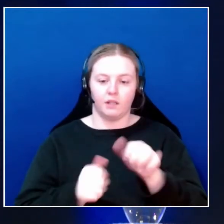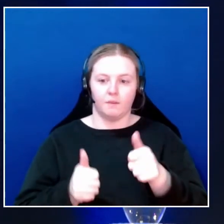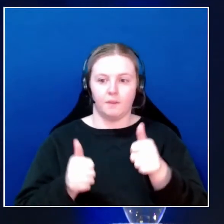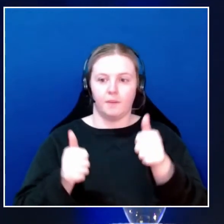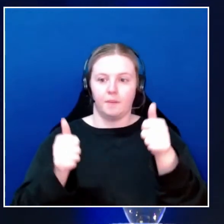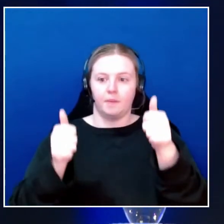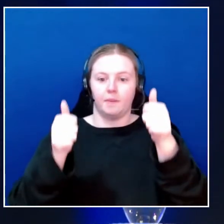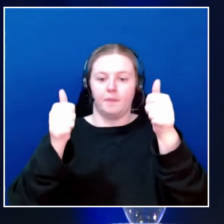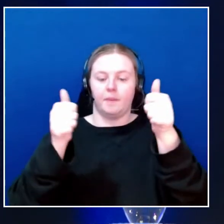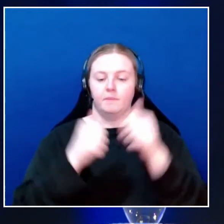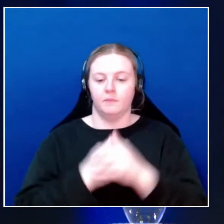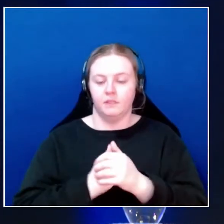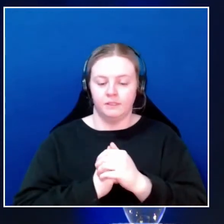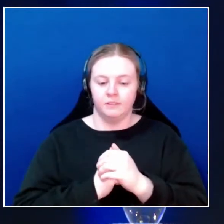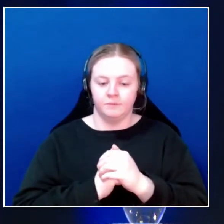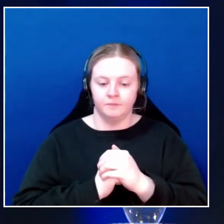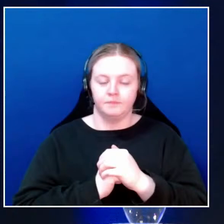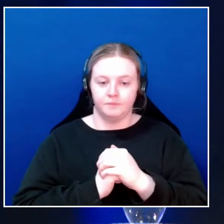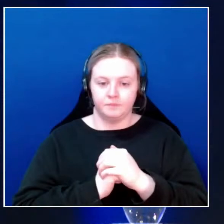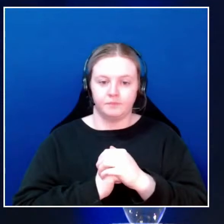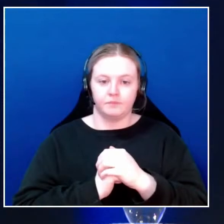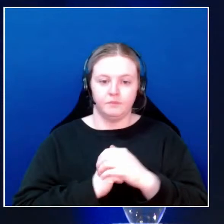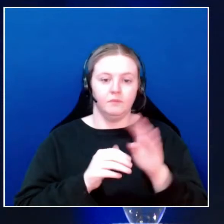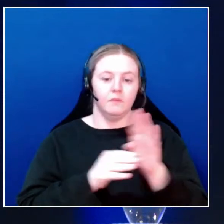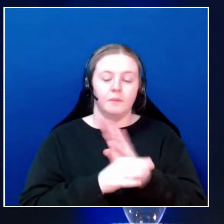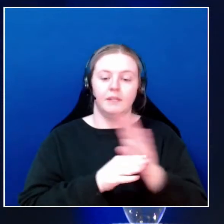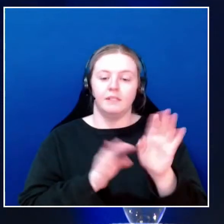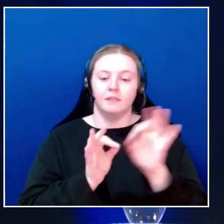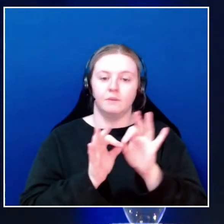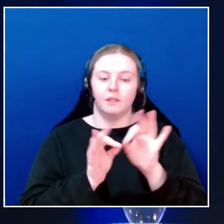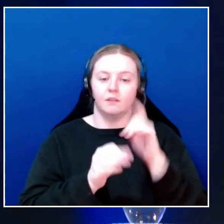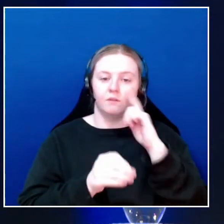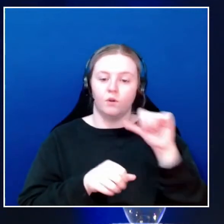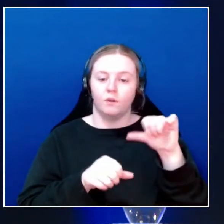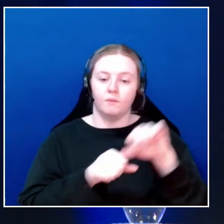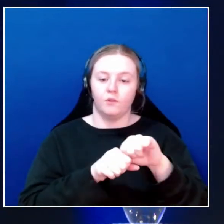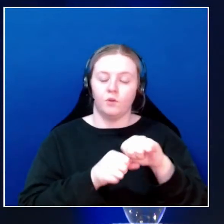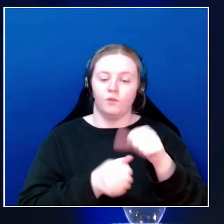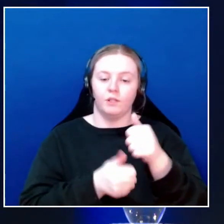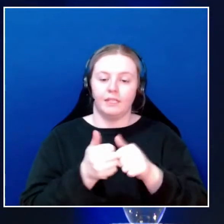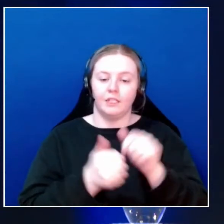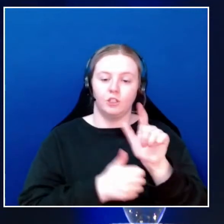The Corporation's cost of fuel per litre was 65% higher than the previous year.